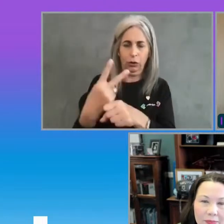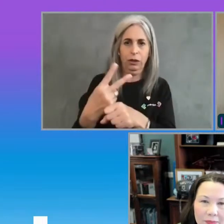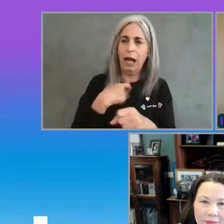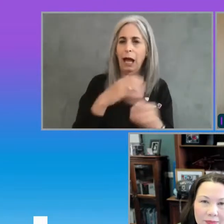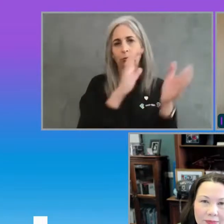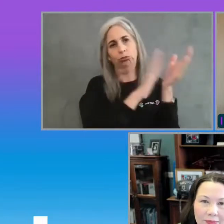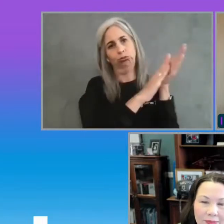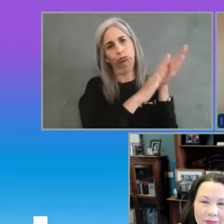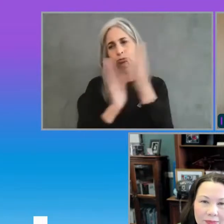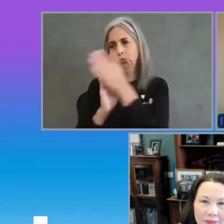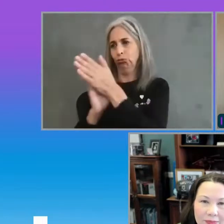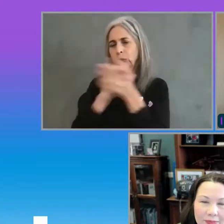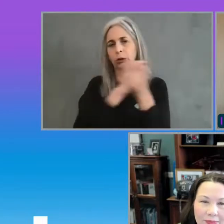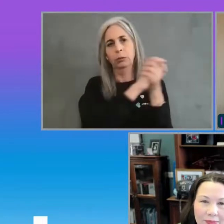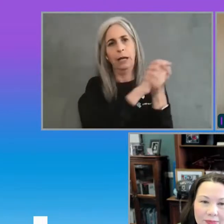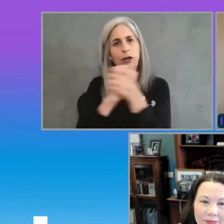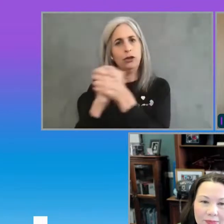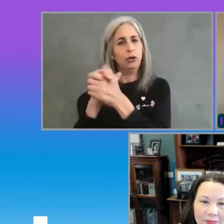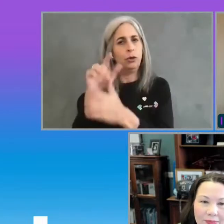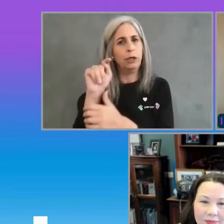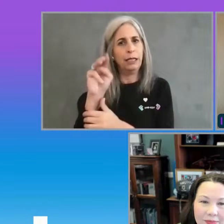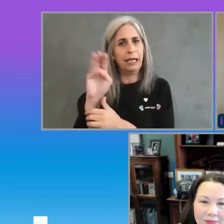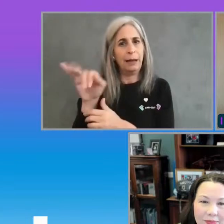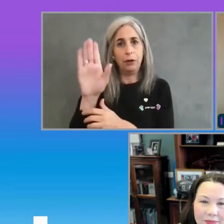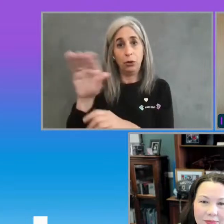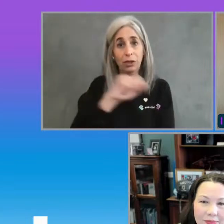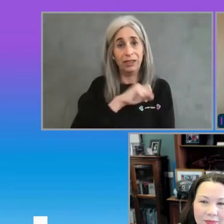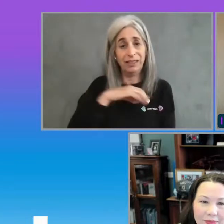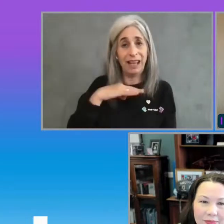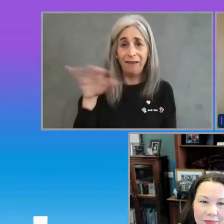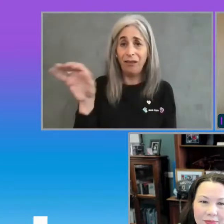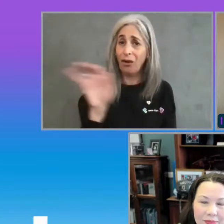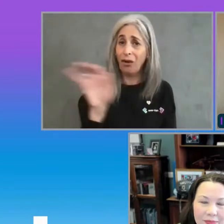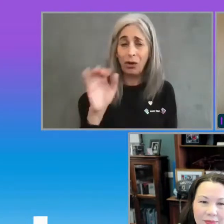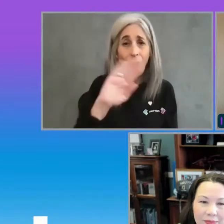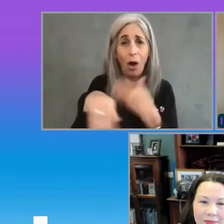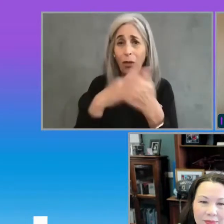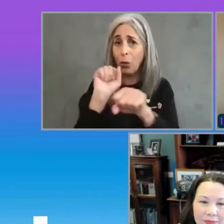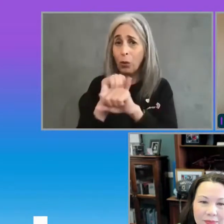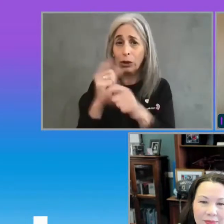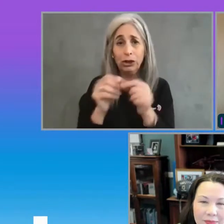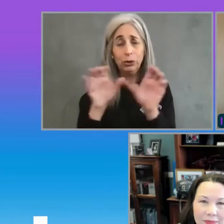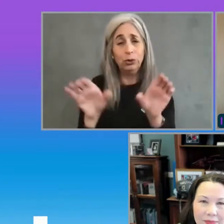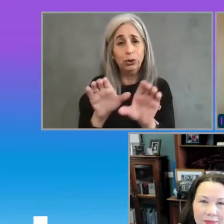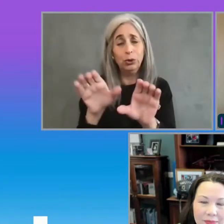that, Tammy, and what you're doing and, and your staff for